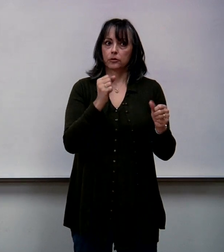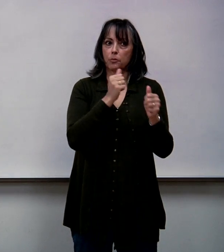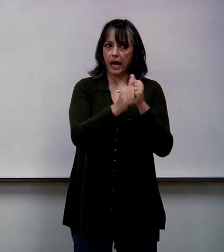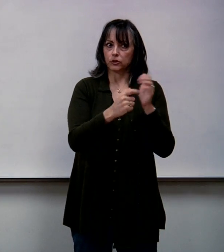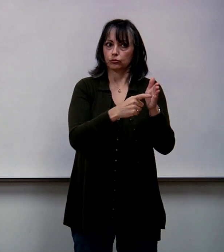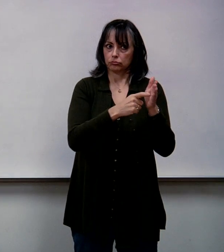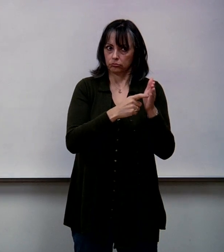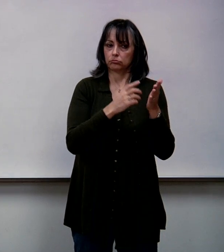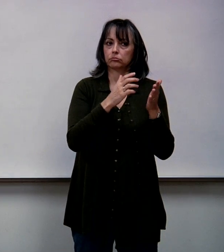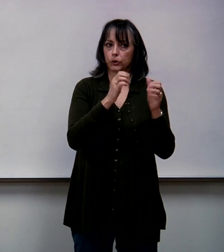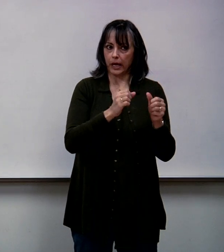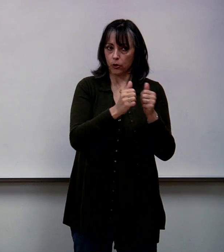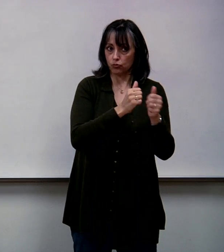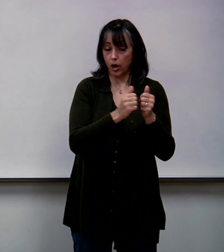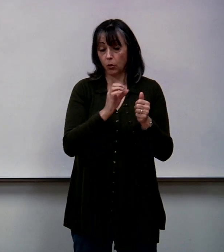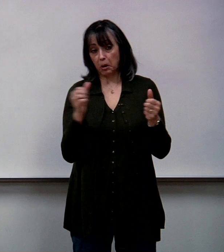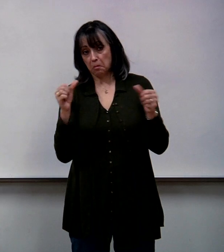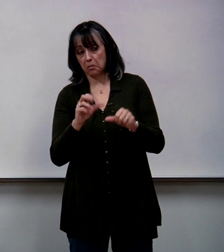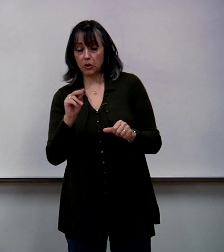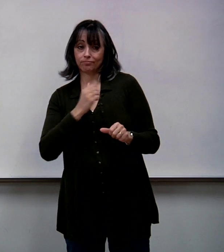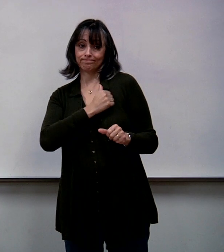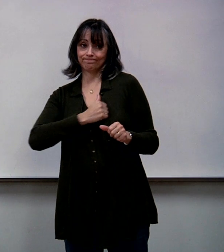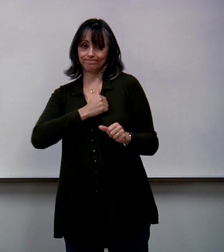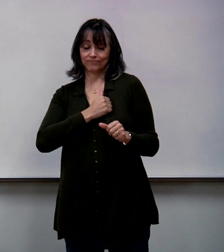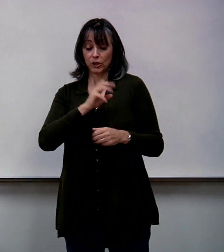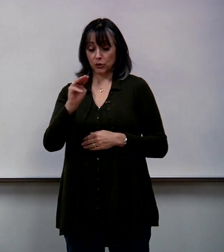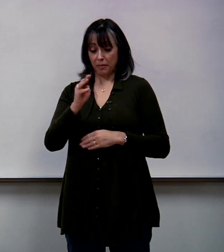on the Monday after spring break - so that's Monday, March 31st -